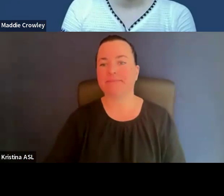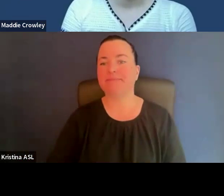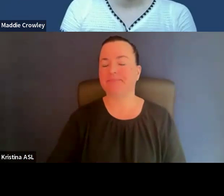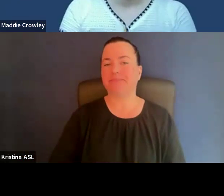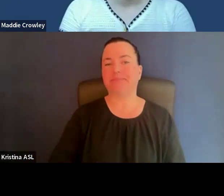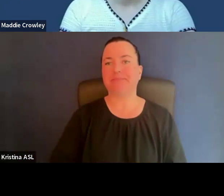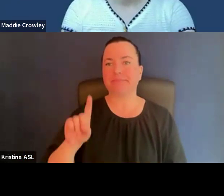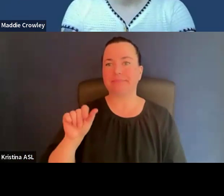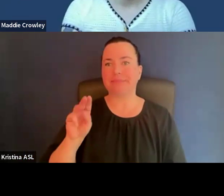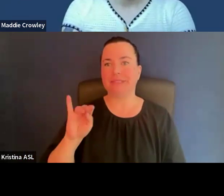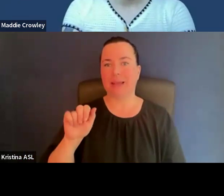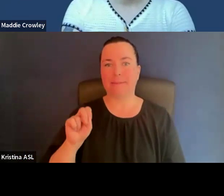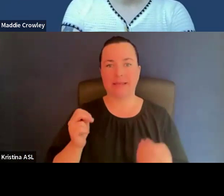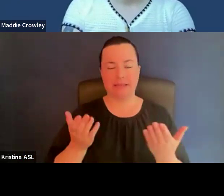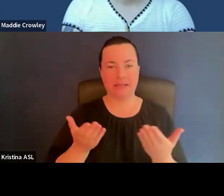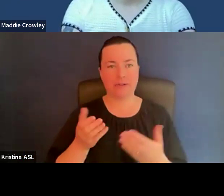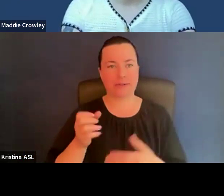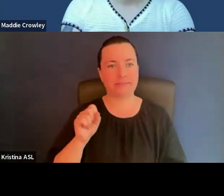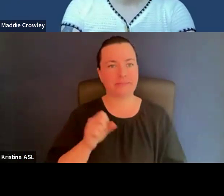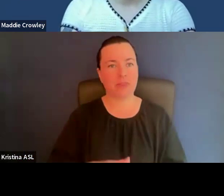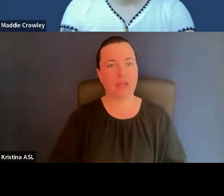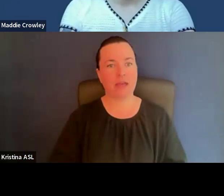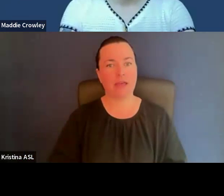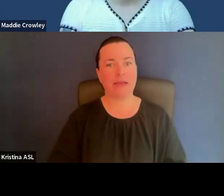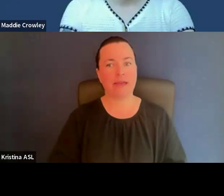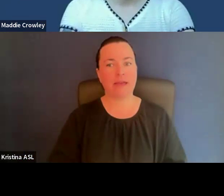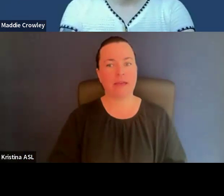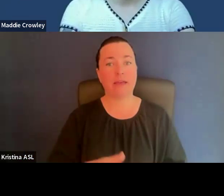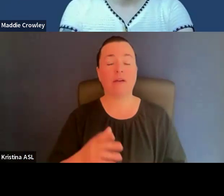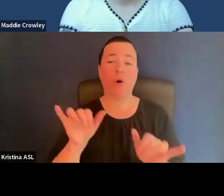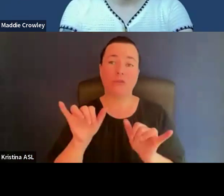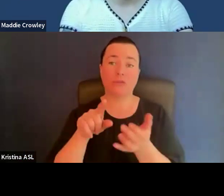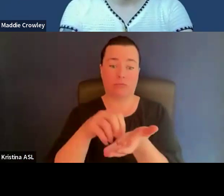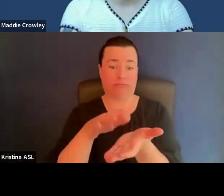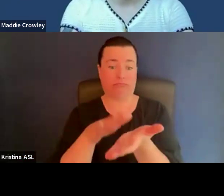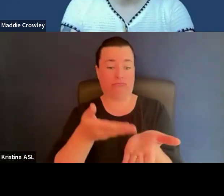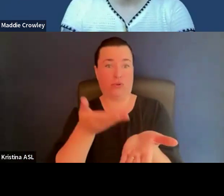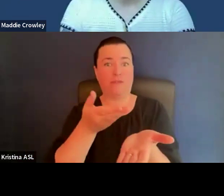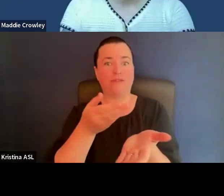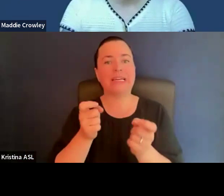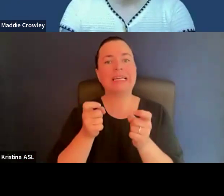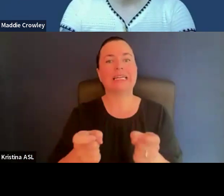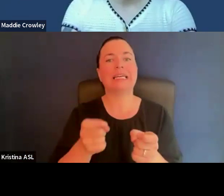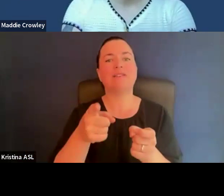it gives you a certain amount of credibility, that other people have seen